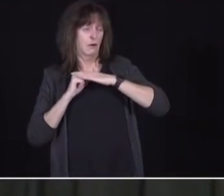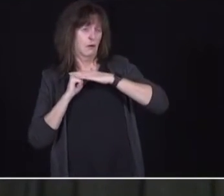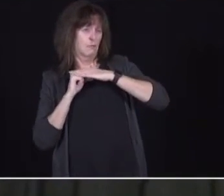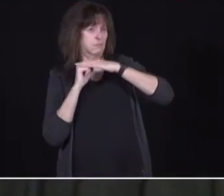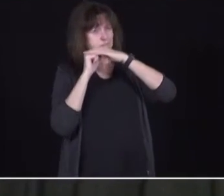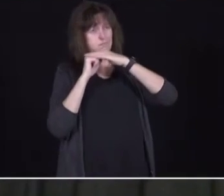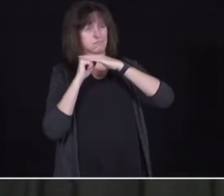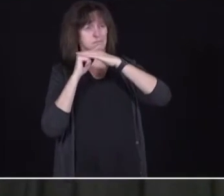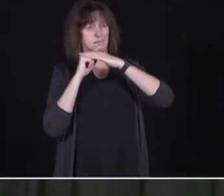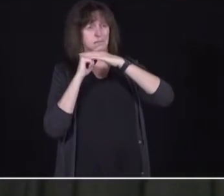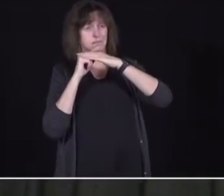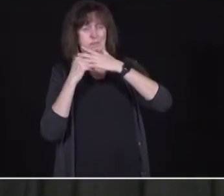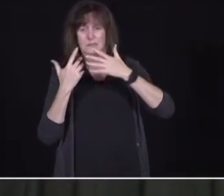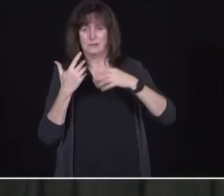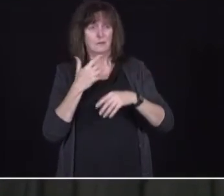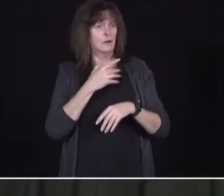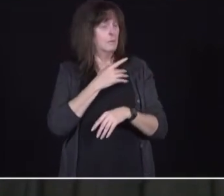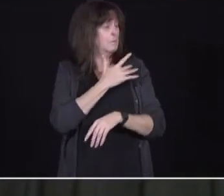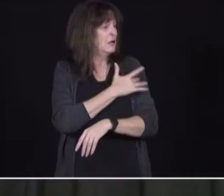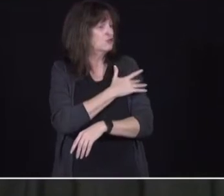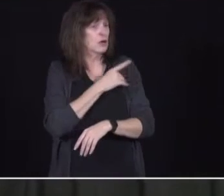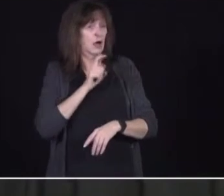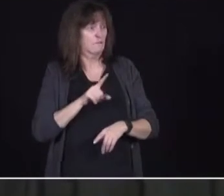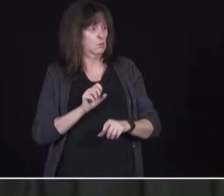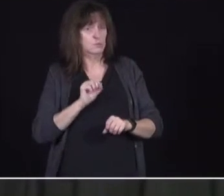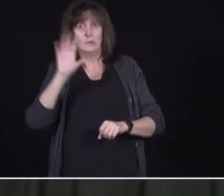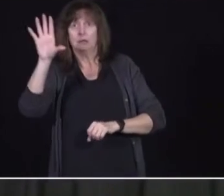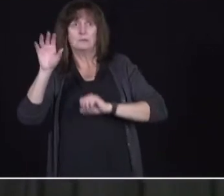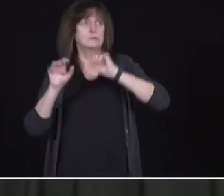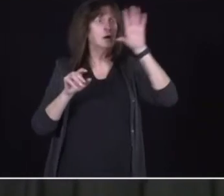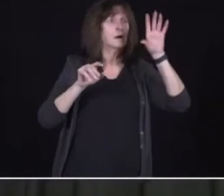unitses to different regions. I'm wondering as a short-term measure